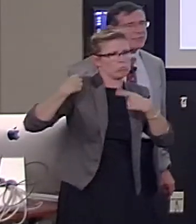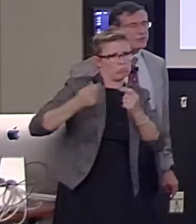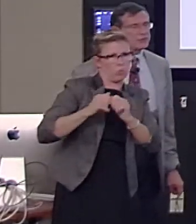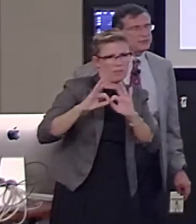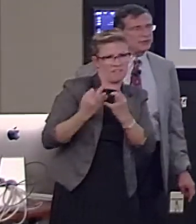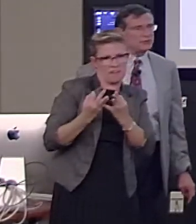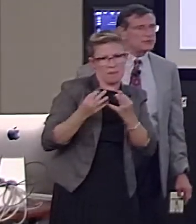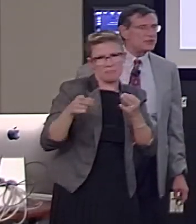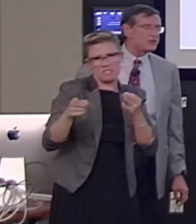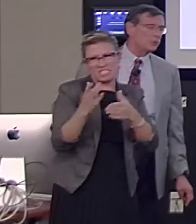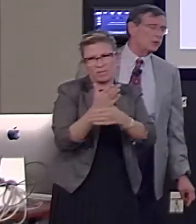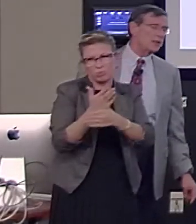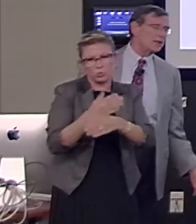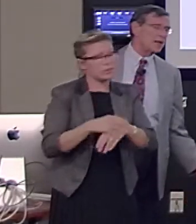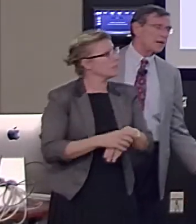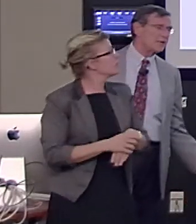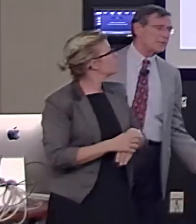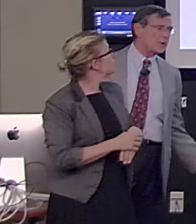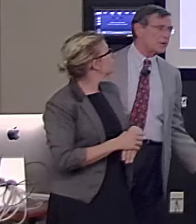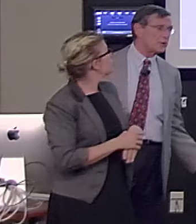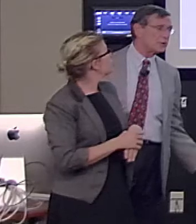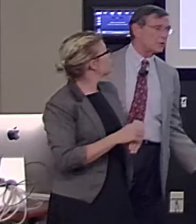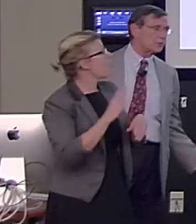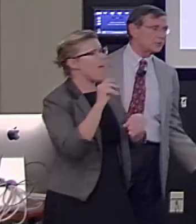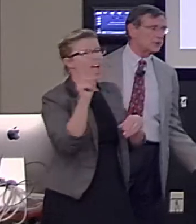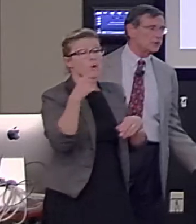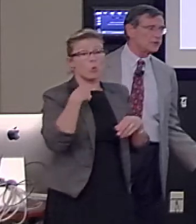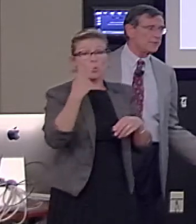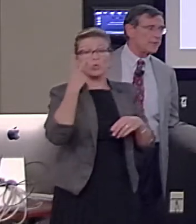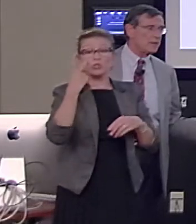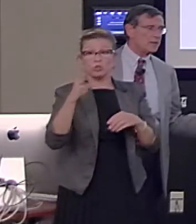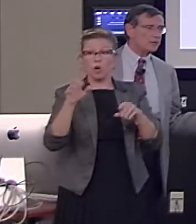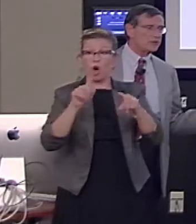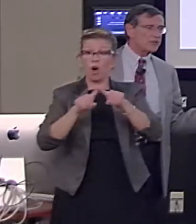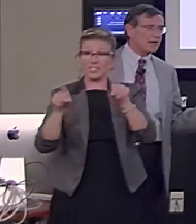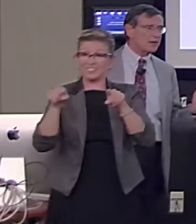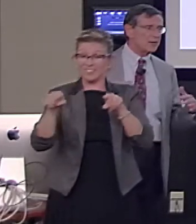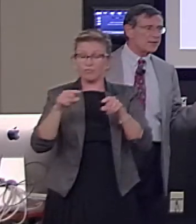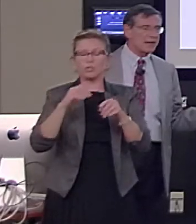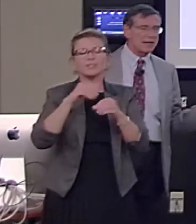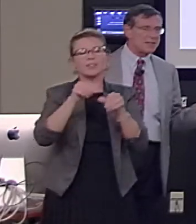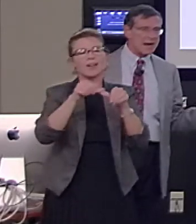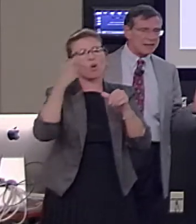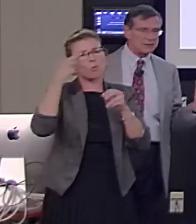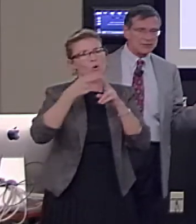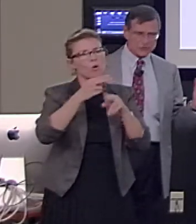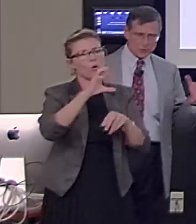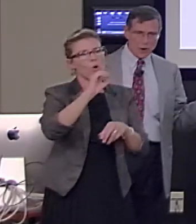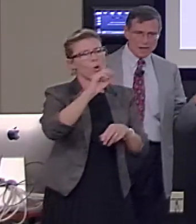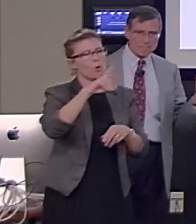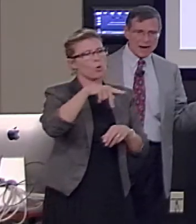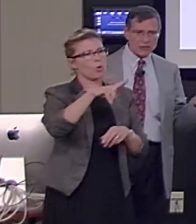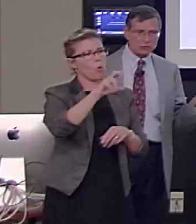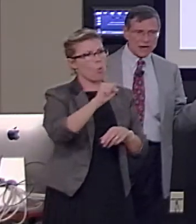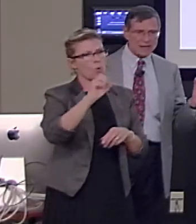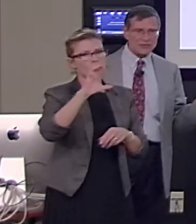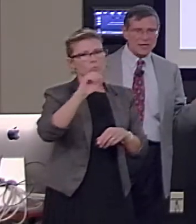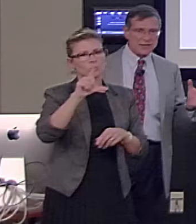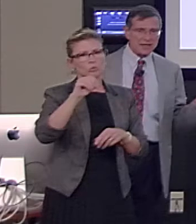And those differences were in an area of the brain called the corpus callosum which is the area that connects the white matter tracks